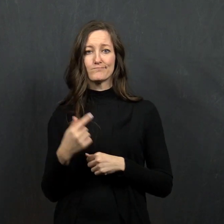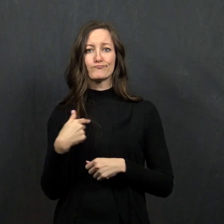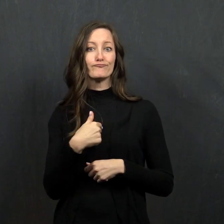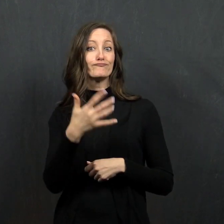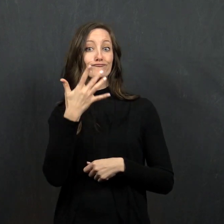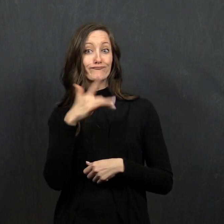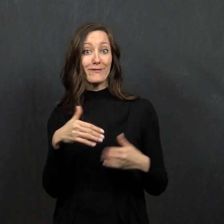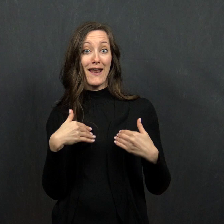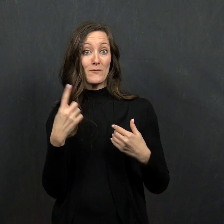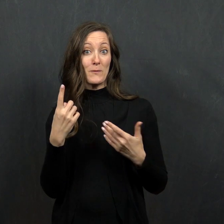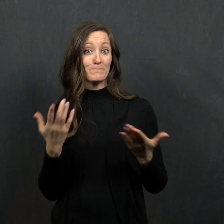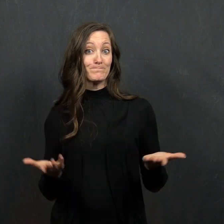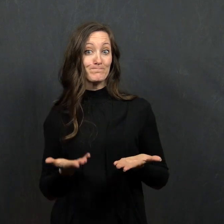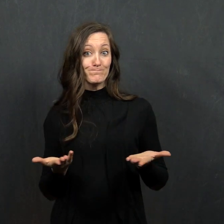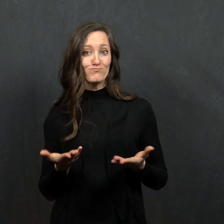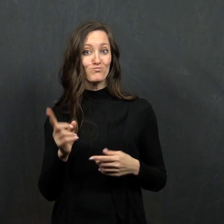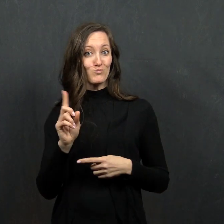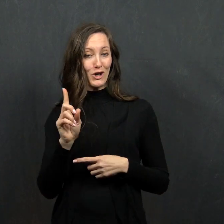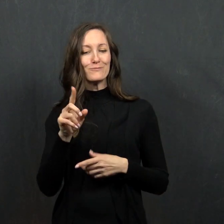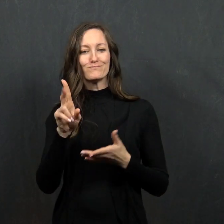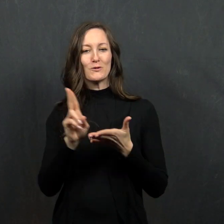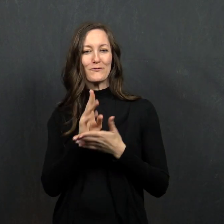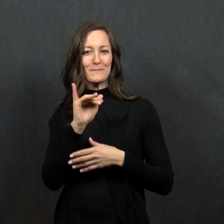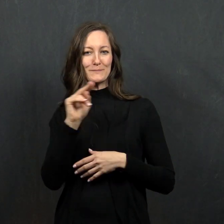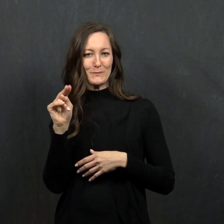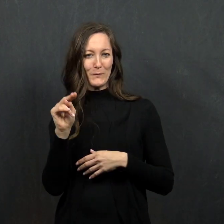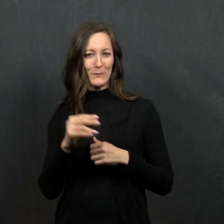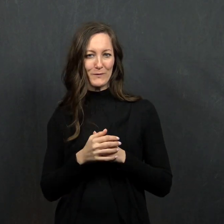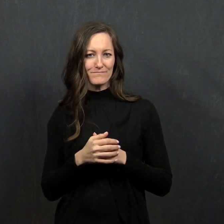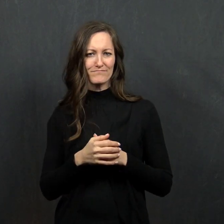We are lucky to have the University of Minnesota’s program,